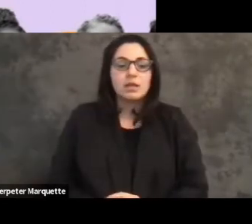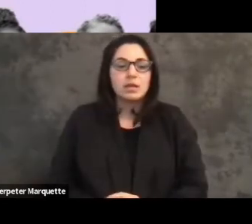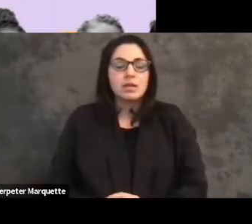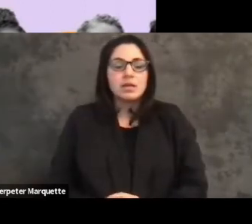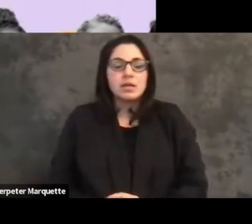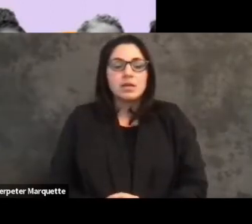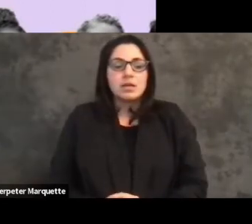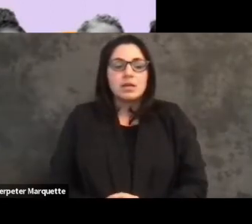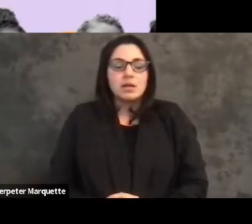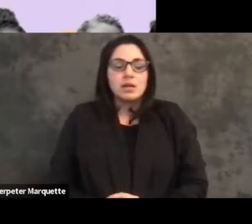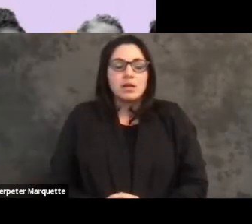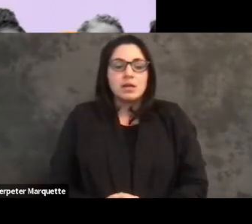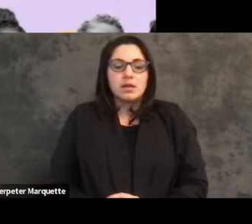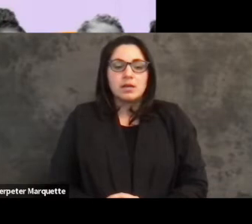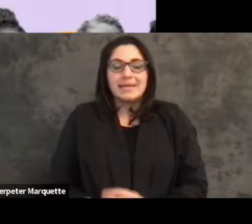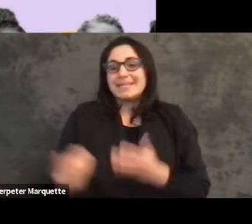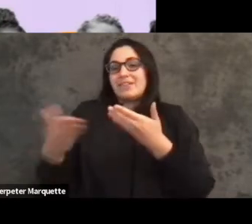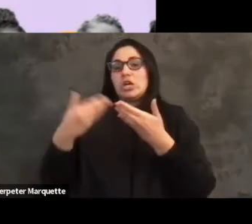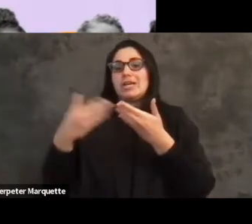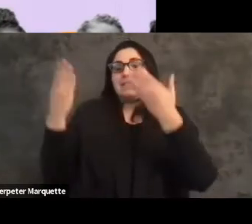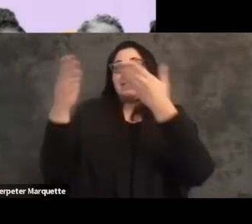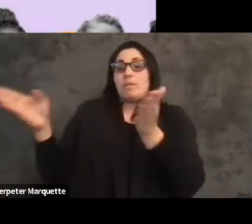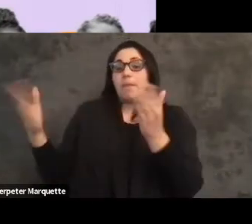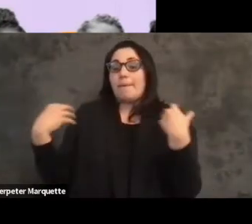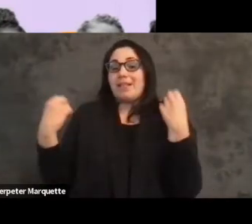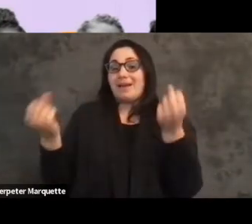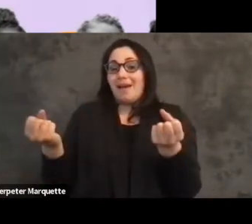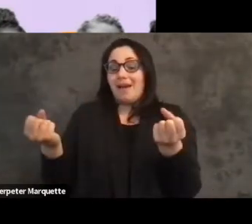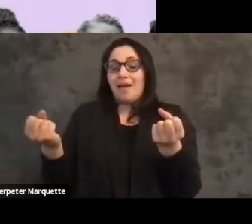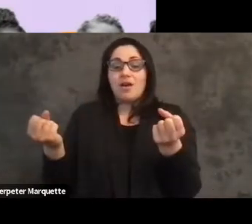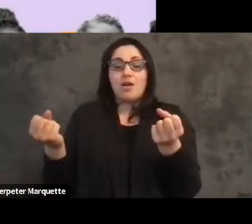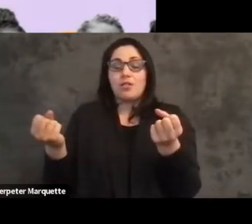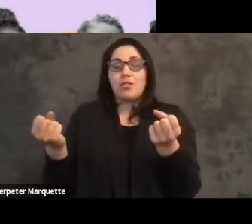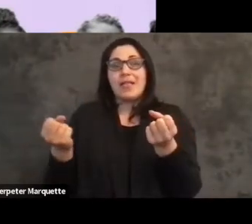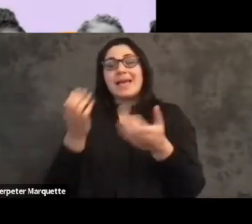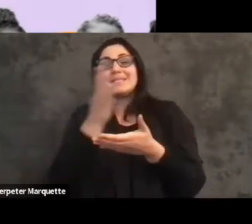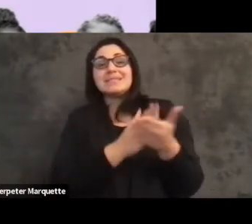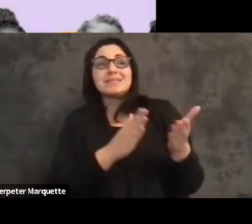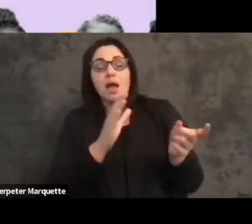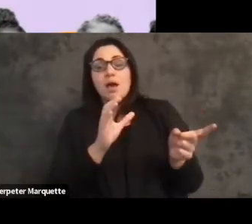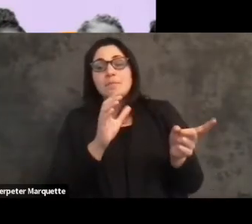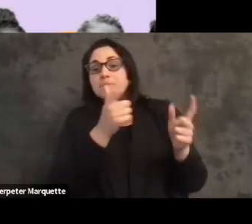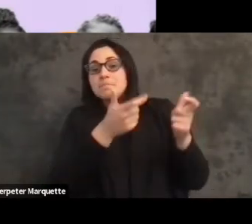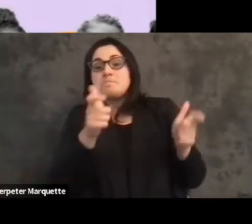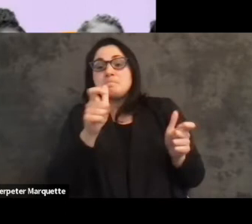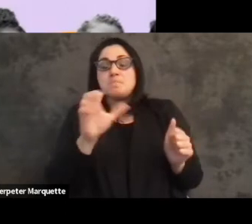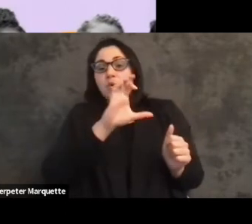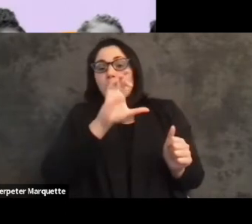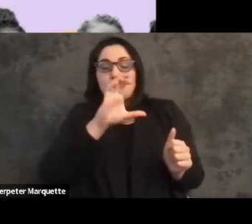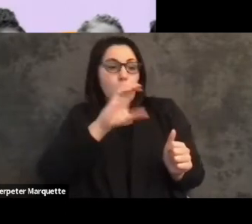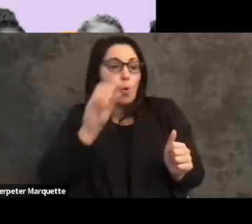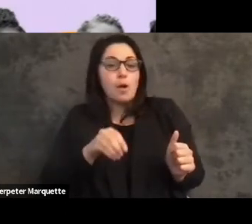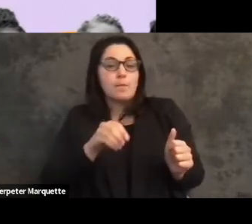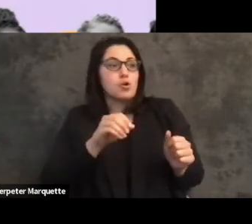always cared for each other and have always fought for justice. It is very easy for public